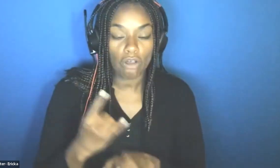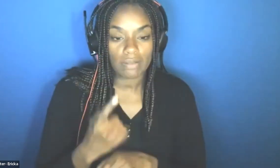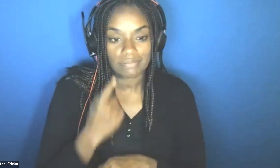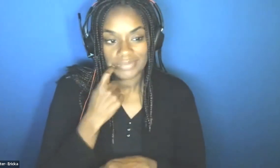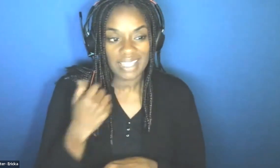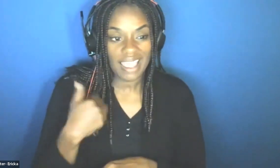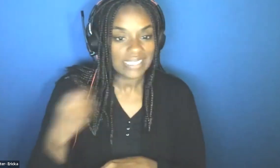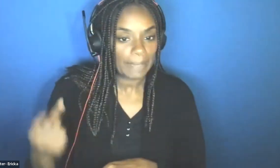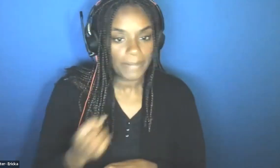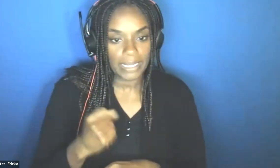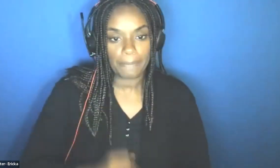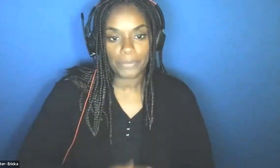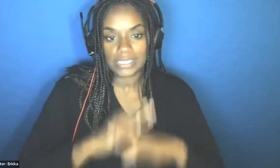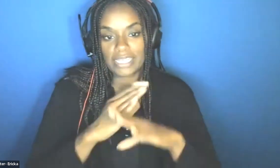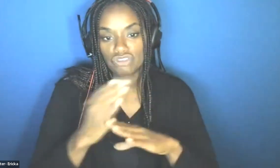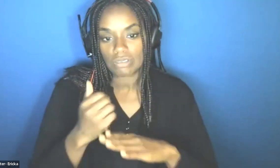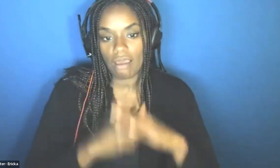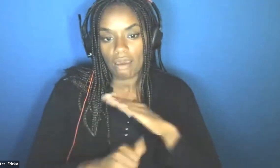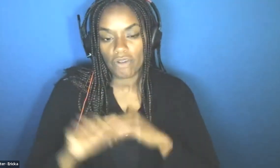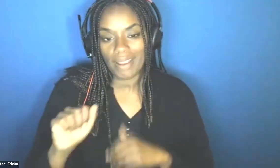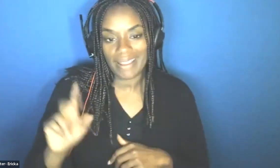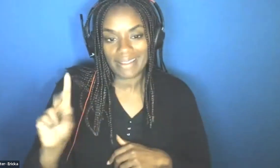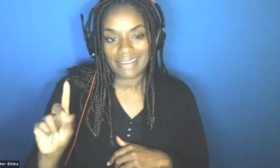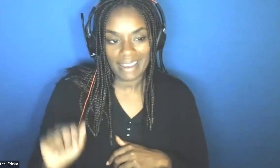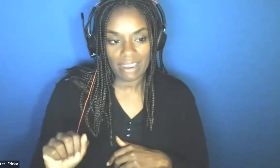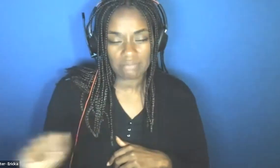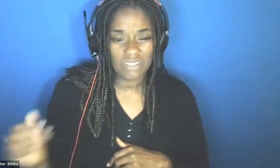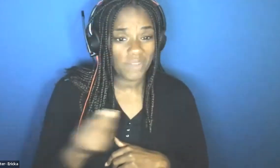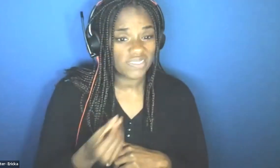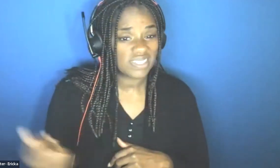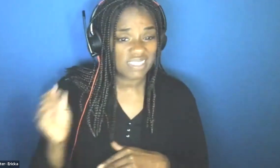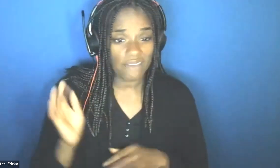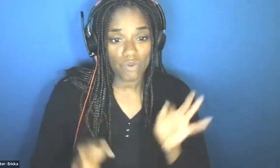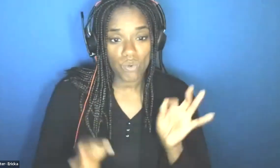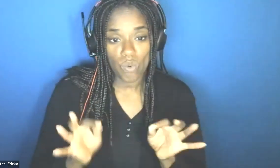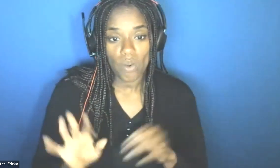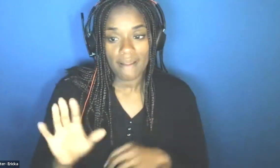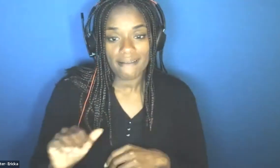Now, under the ADA, alcohol addiction is generally considered to be a disability, whether the addiction occurred in the past or it is in the present.